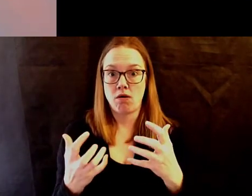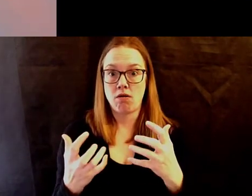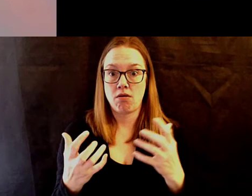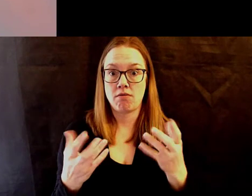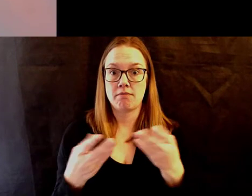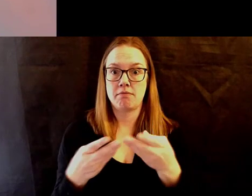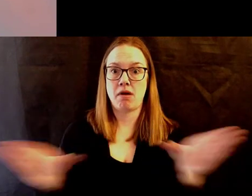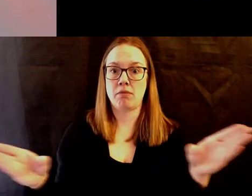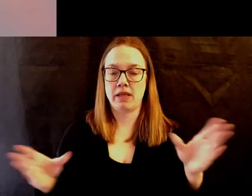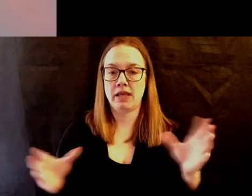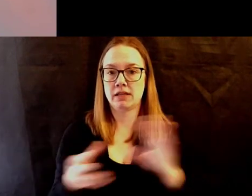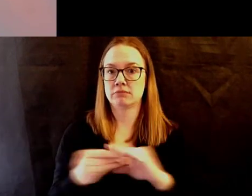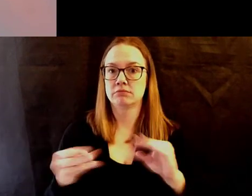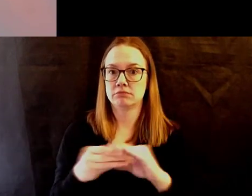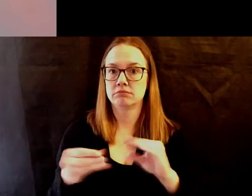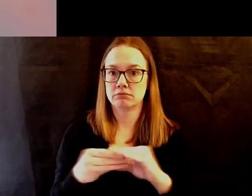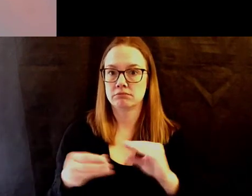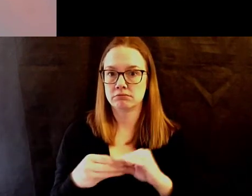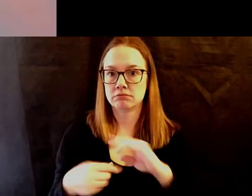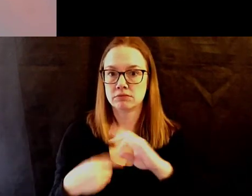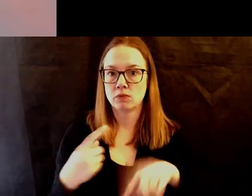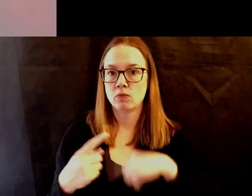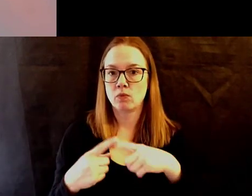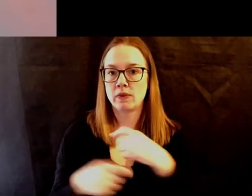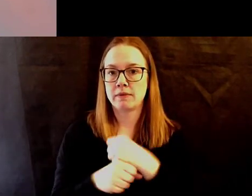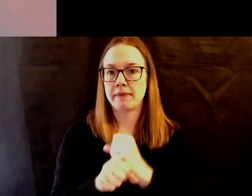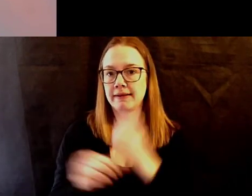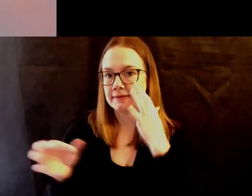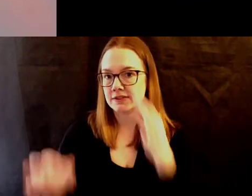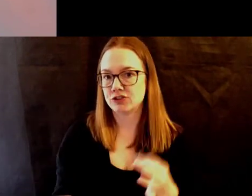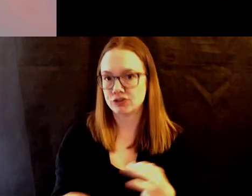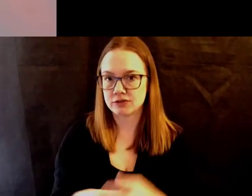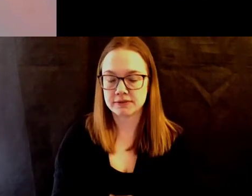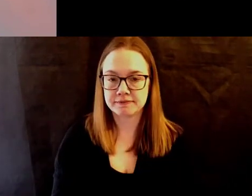Hearing that on the ground perspective can really give them what they need to know.